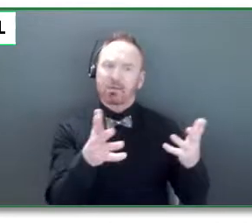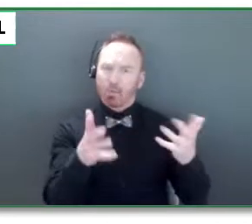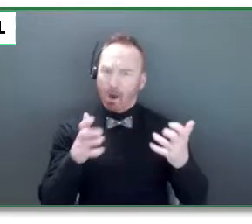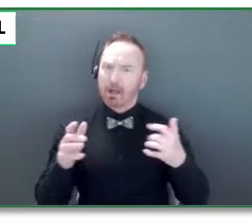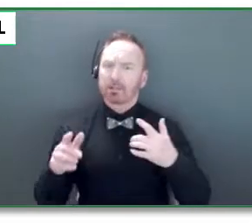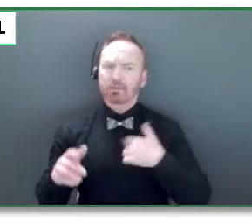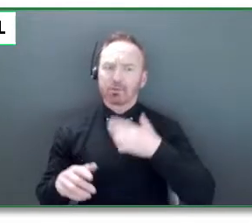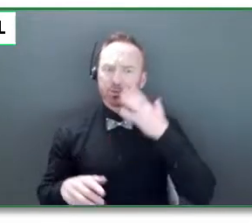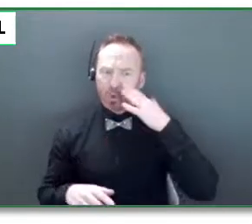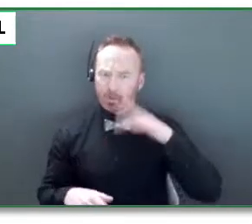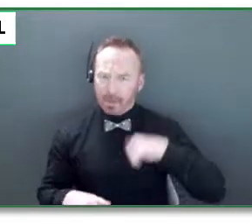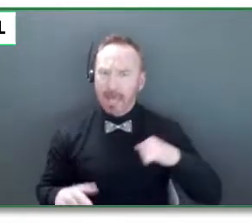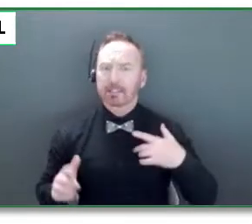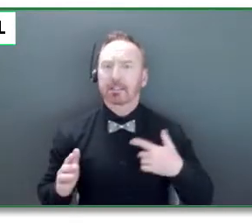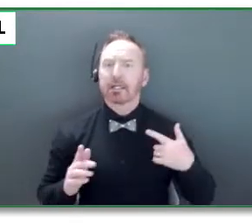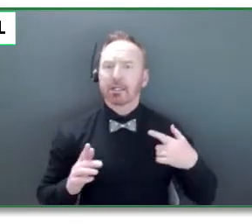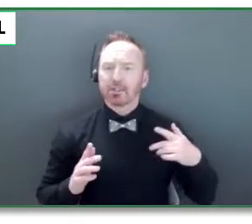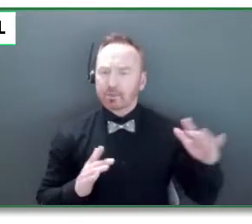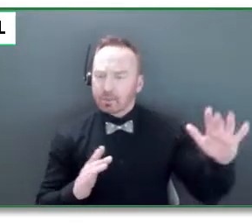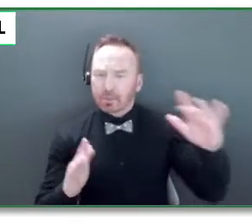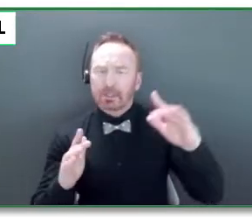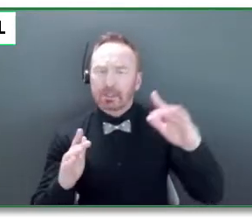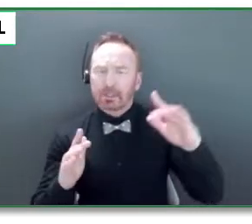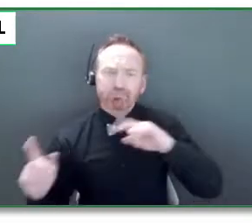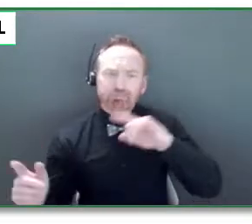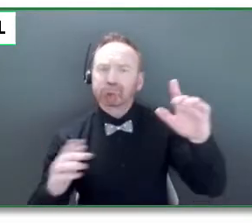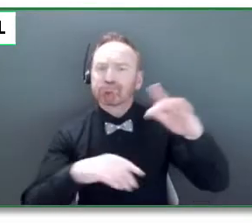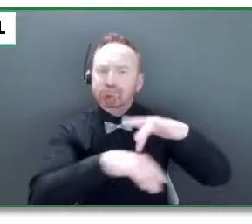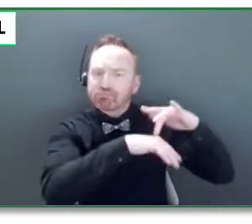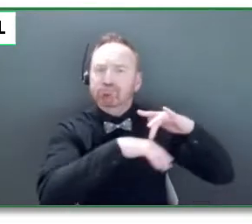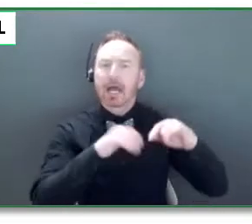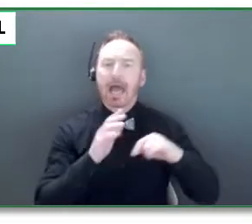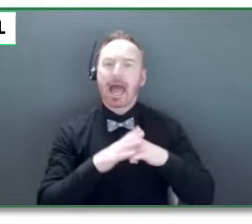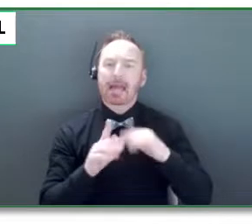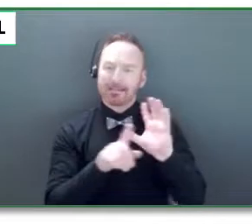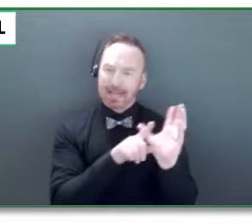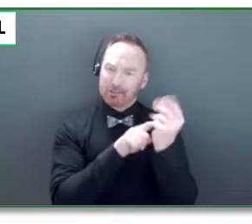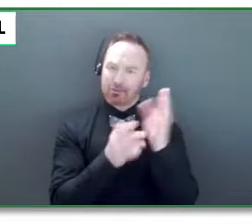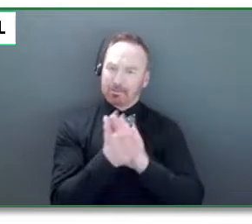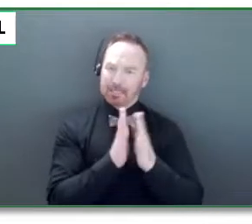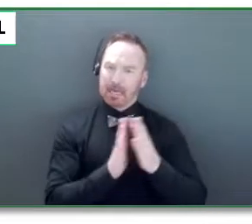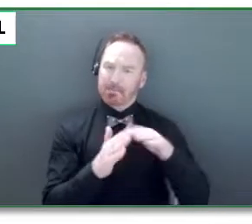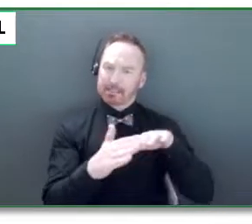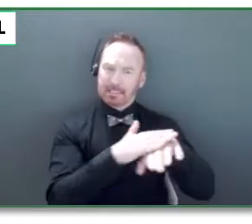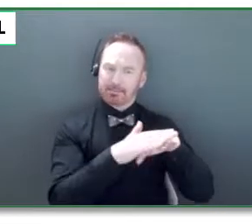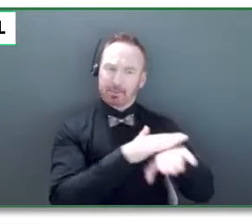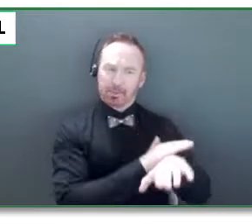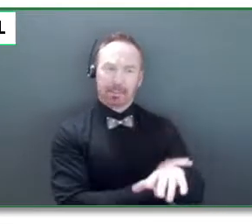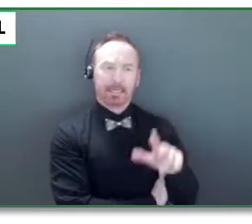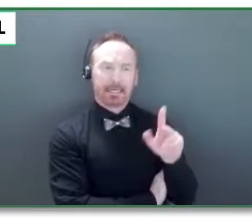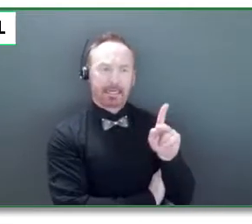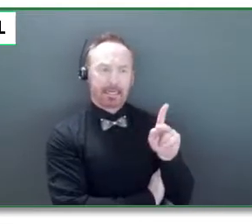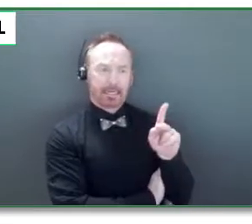became more accessible to all. Kéroul comes from a combination of Quebec and